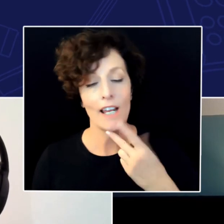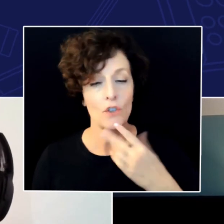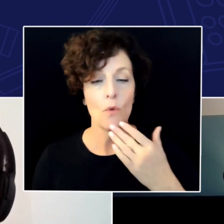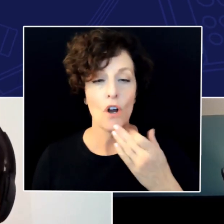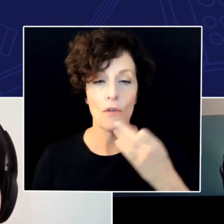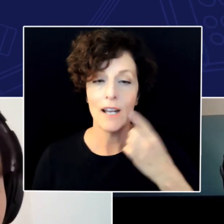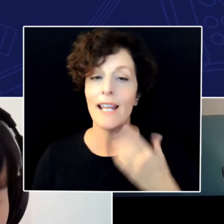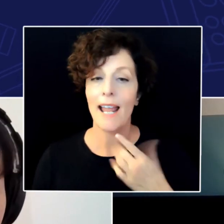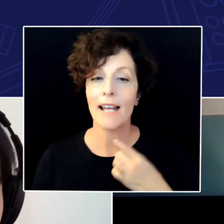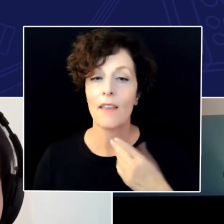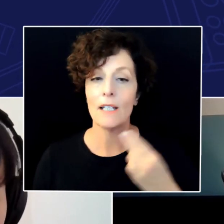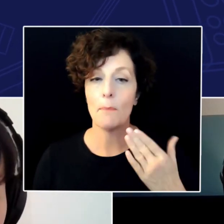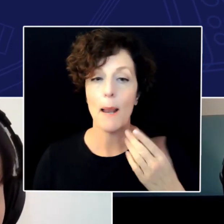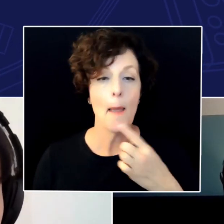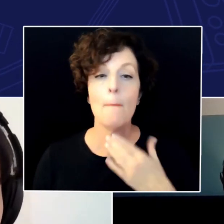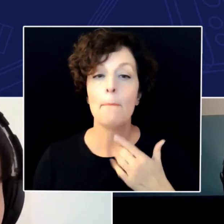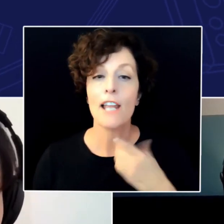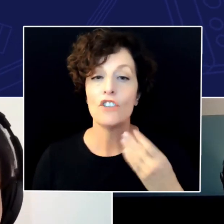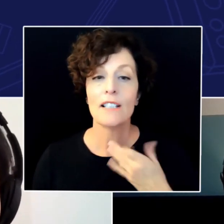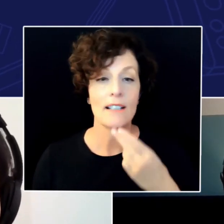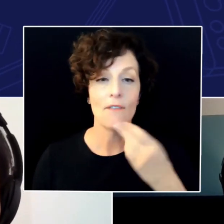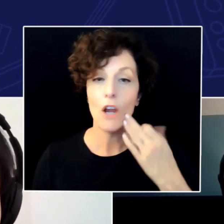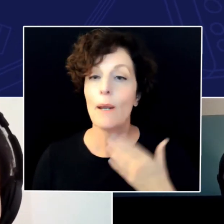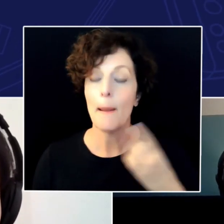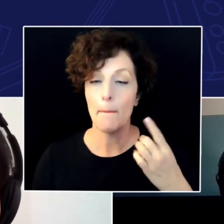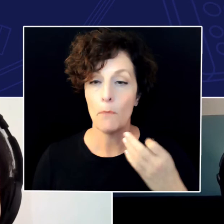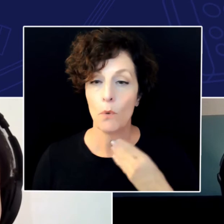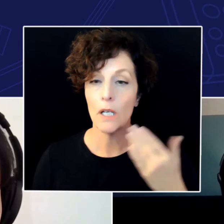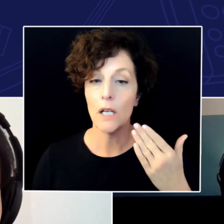patience is very important.